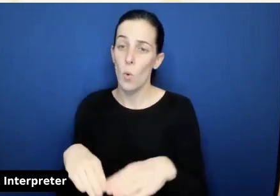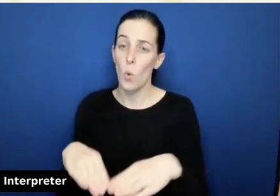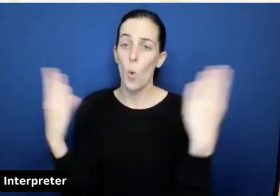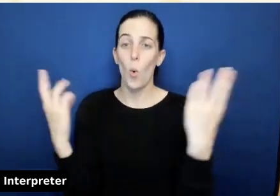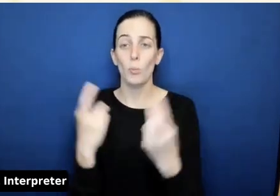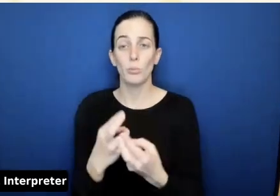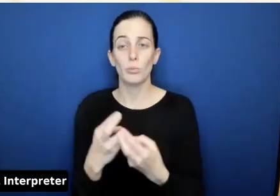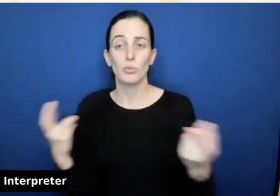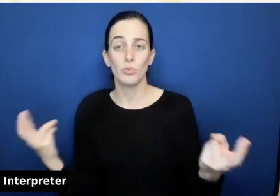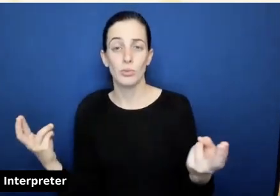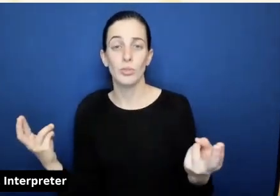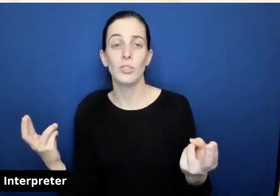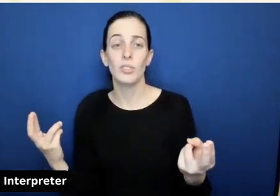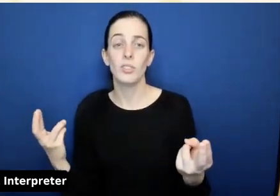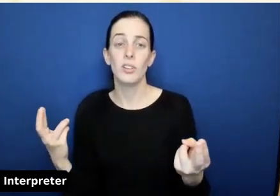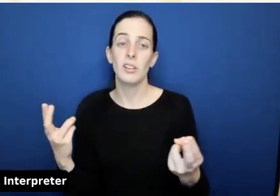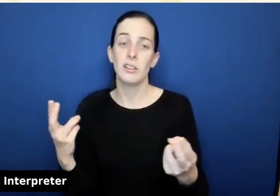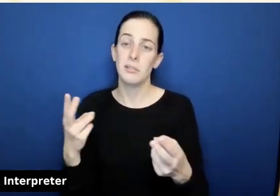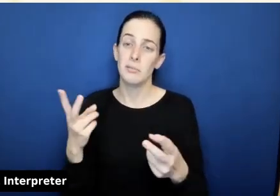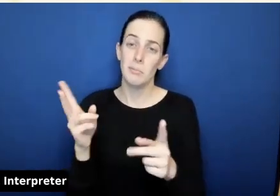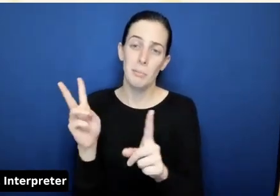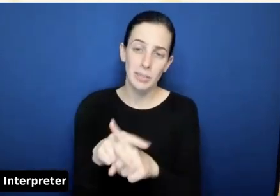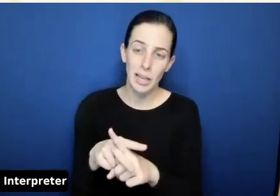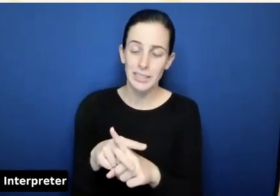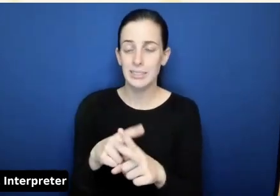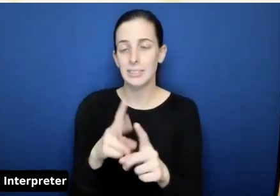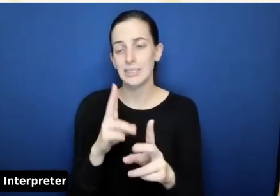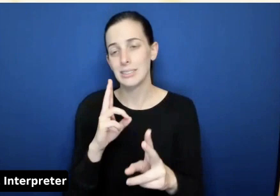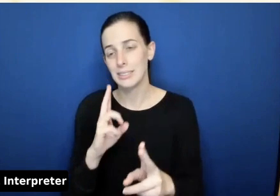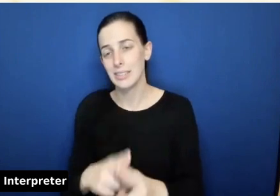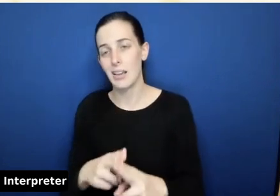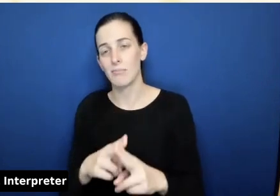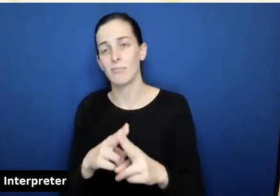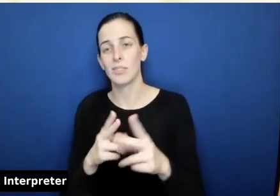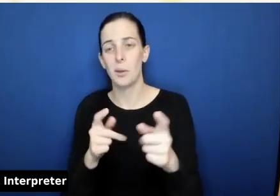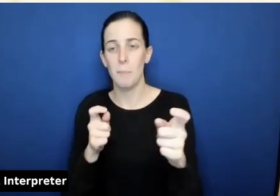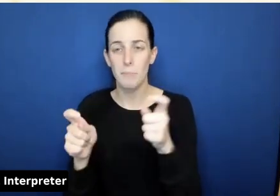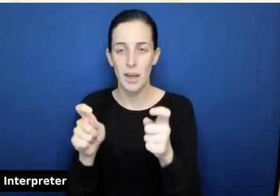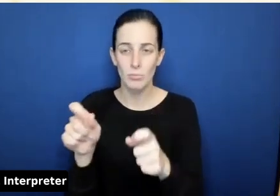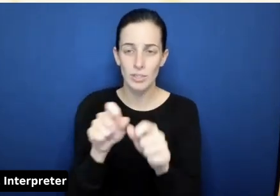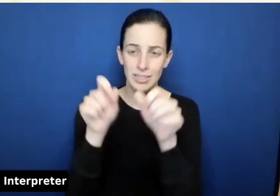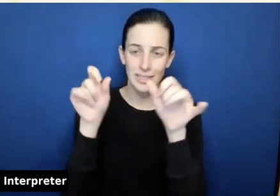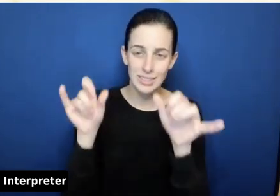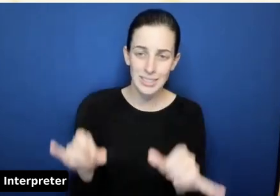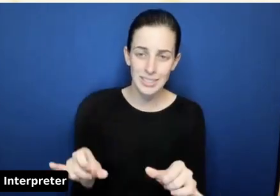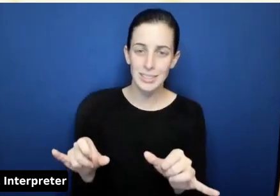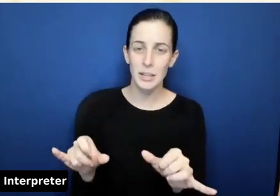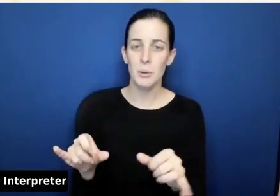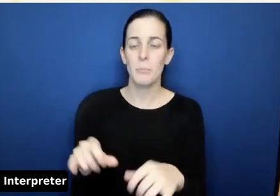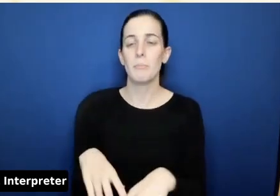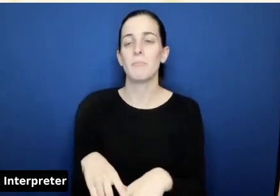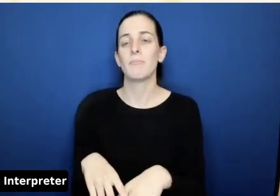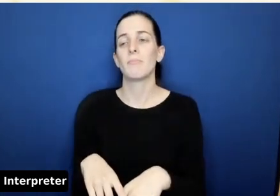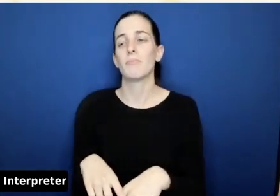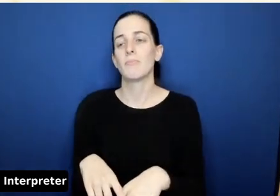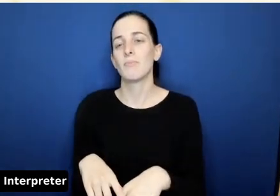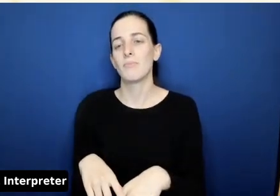frames, plug-ins, content management systems, or learning management systems, authoring tools, et cetera.